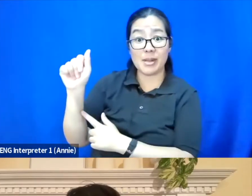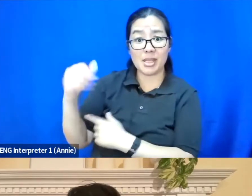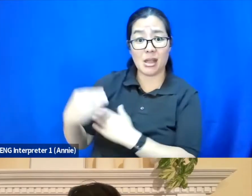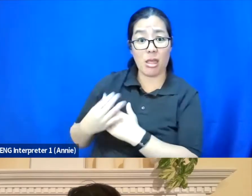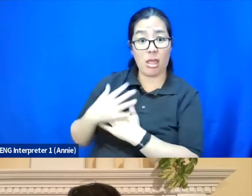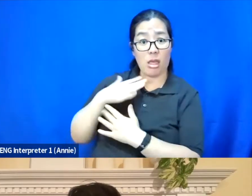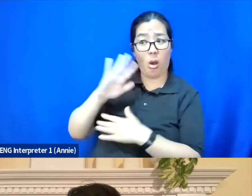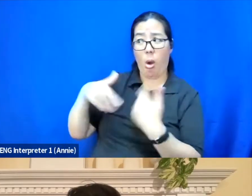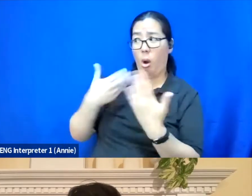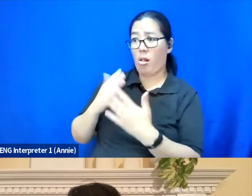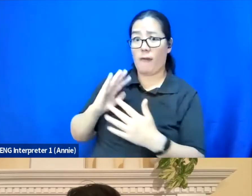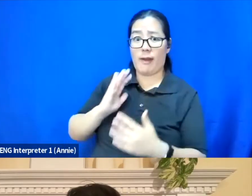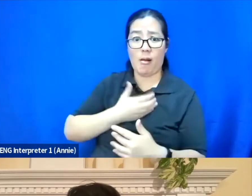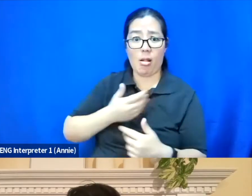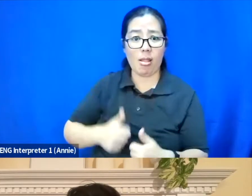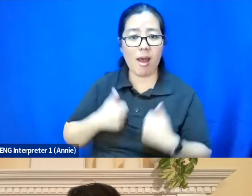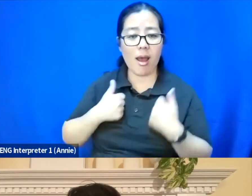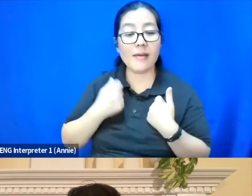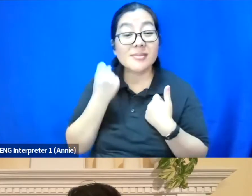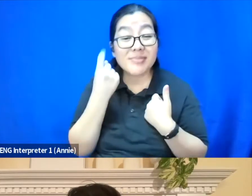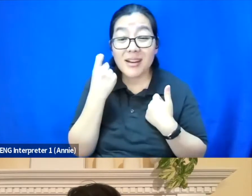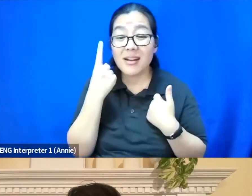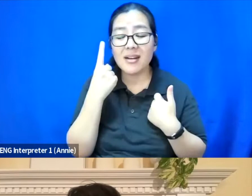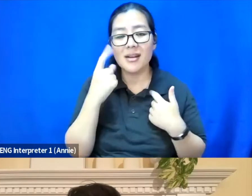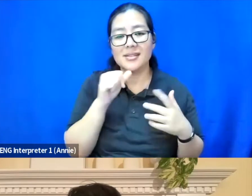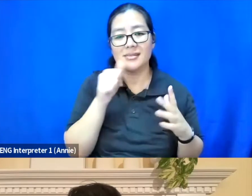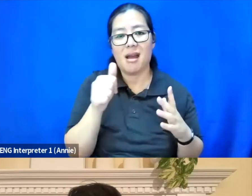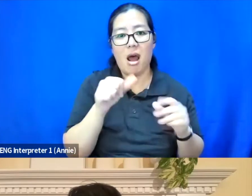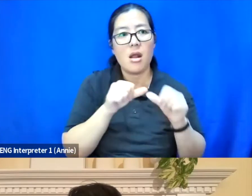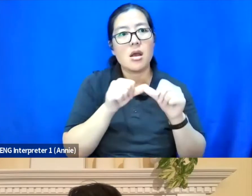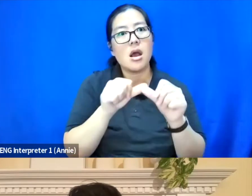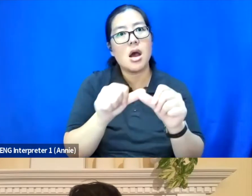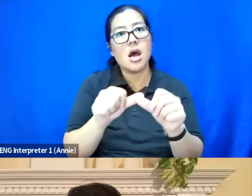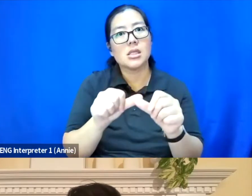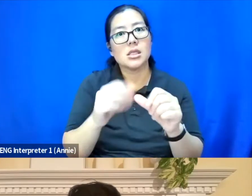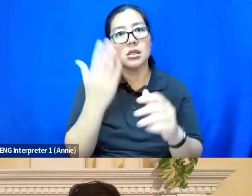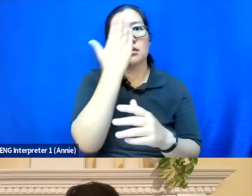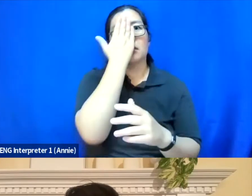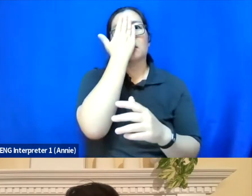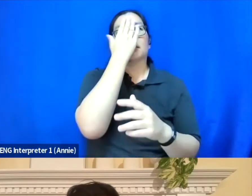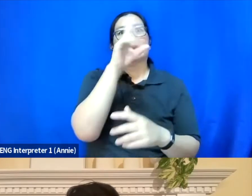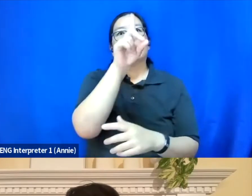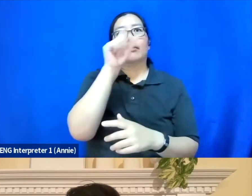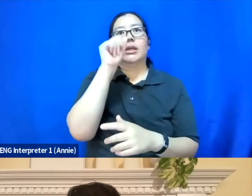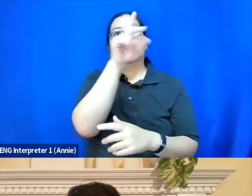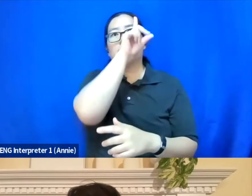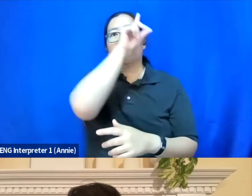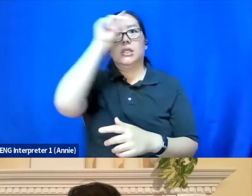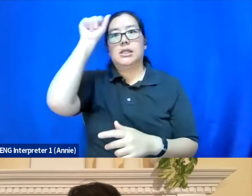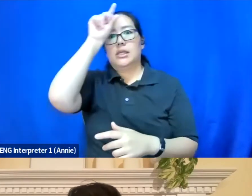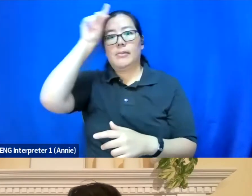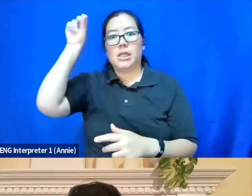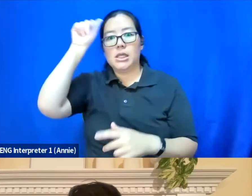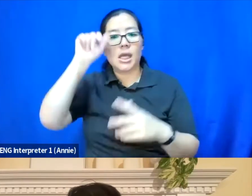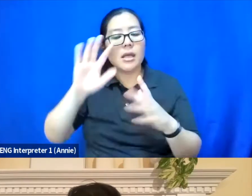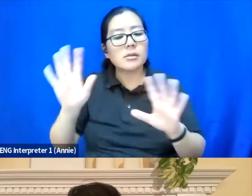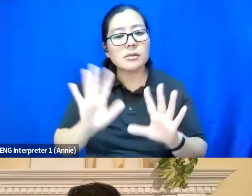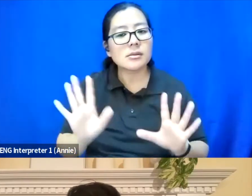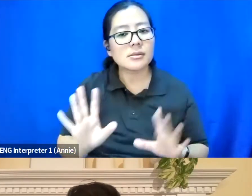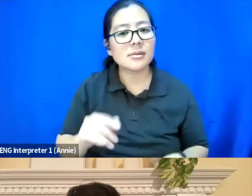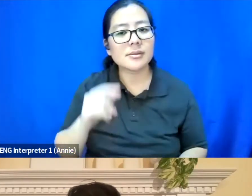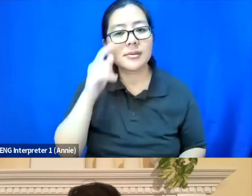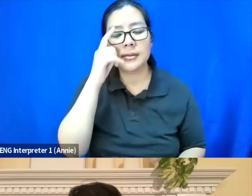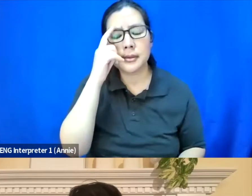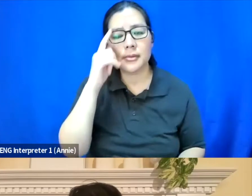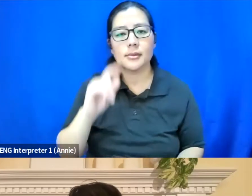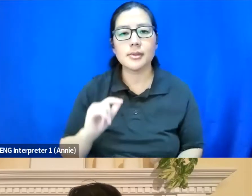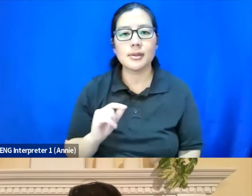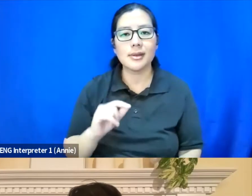the box that one would assume, sort of, a quote/unquote disability book would exist in.